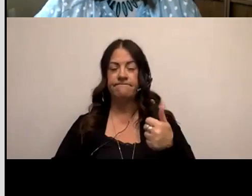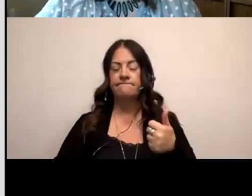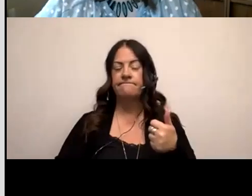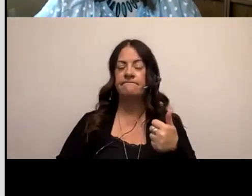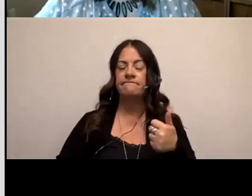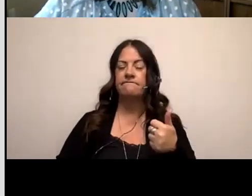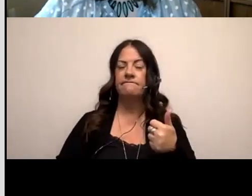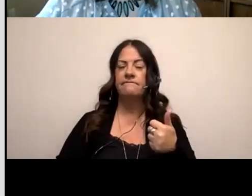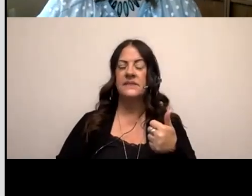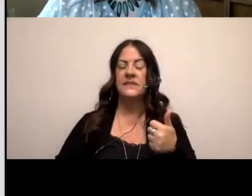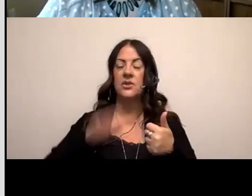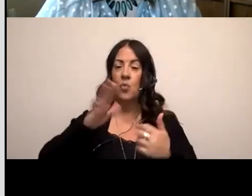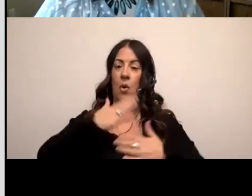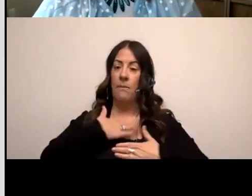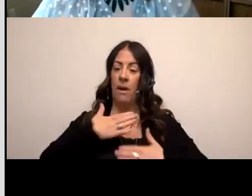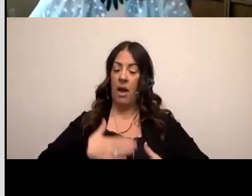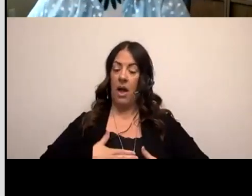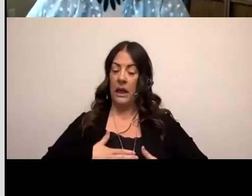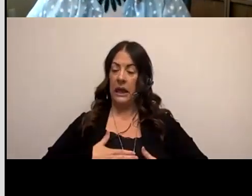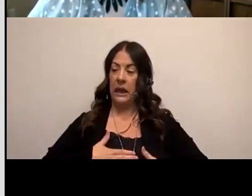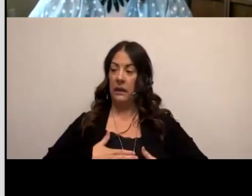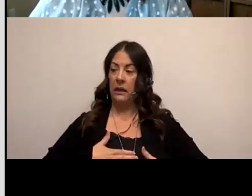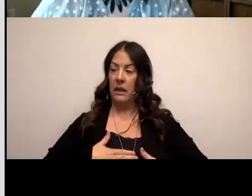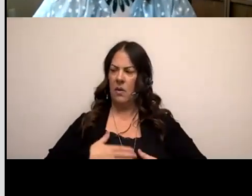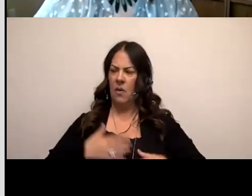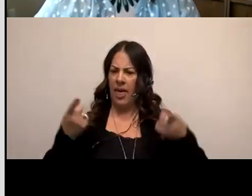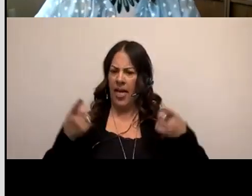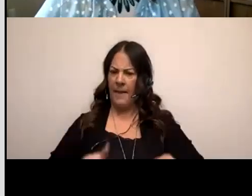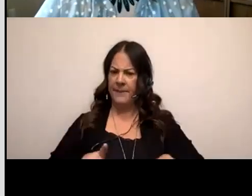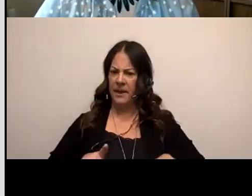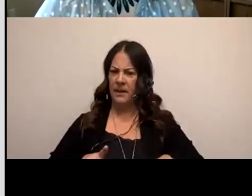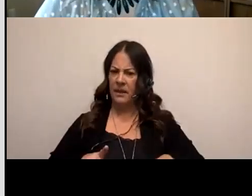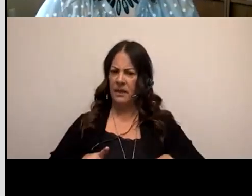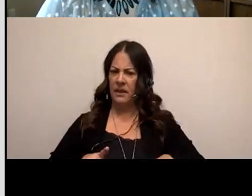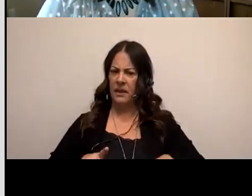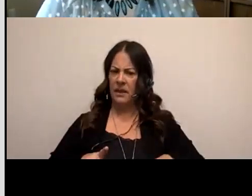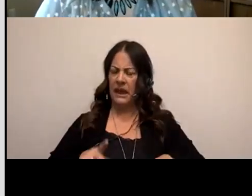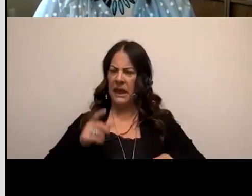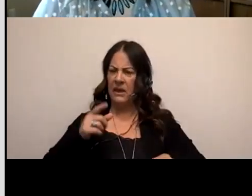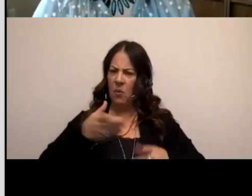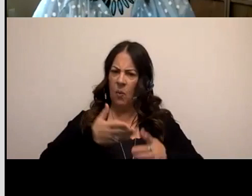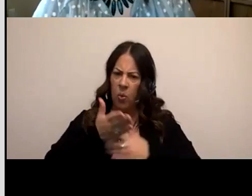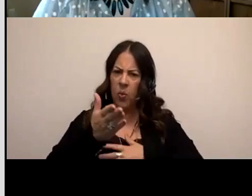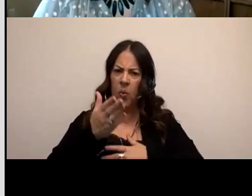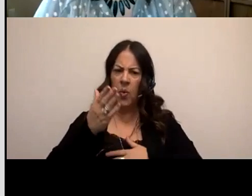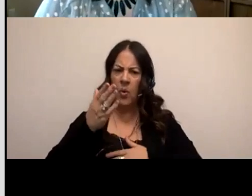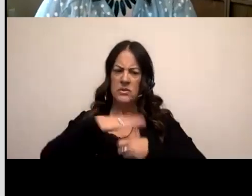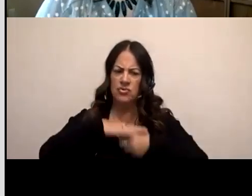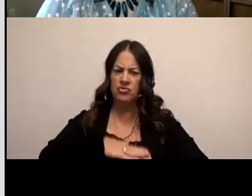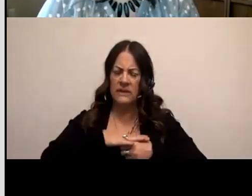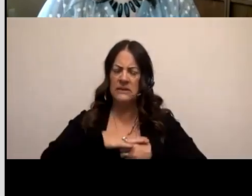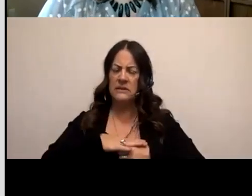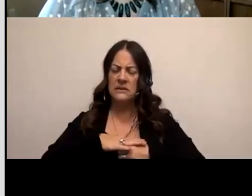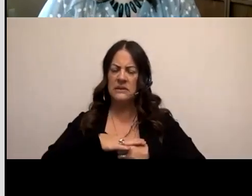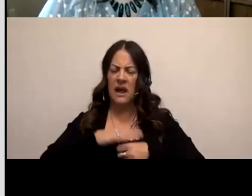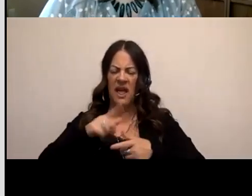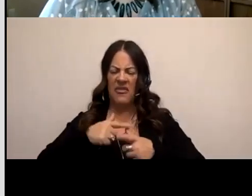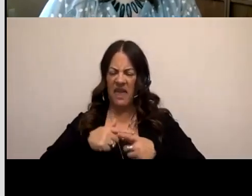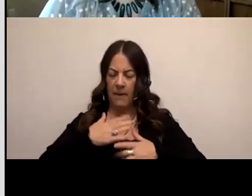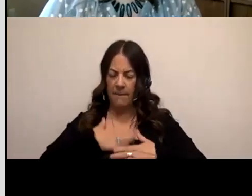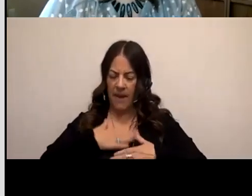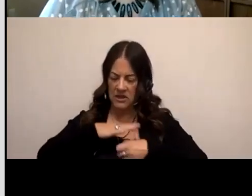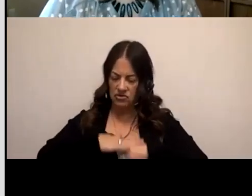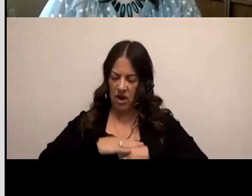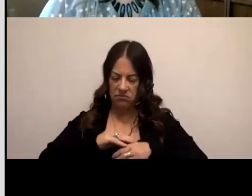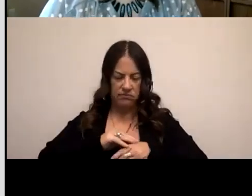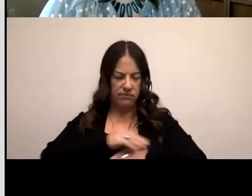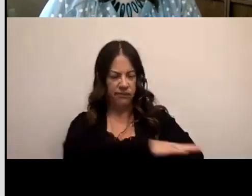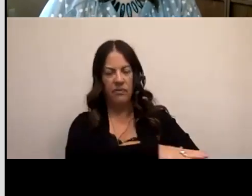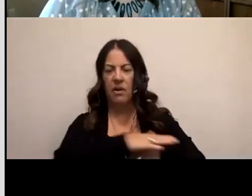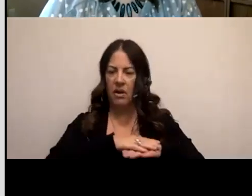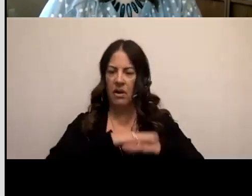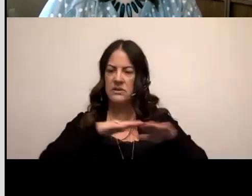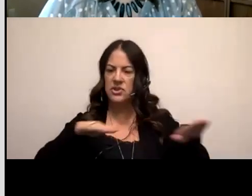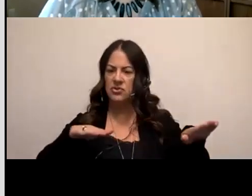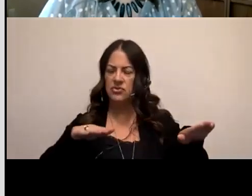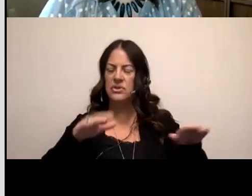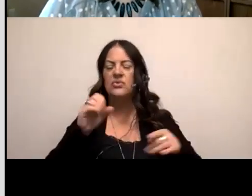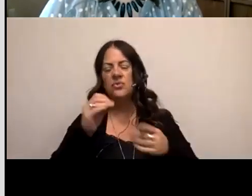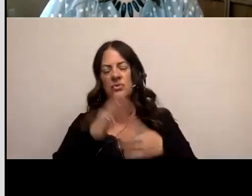AND SPECIFICALLY WHAT HAPPENS IN THE BODY AS IT RELATES TO KIDS AND I HAVE SOME NOTES HERE BECAUSE IT'S IMPORTANT TO ME THAT I GIVE YOU